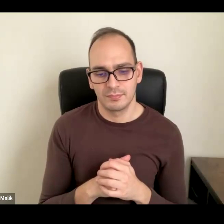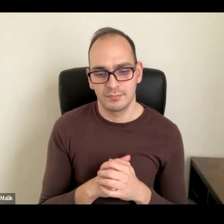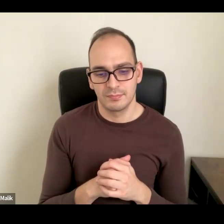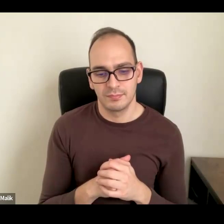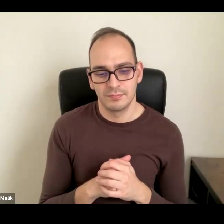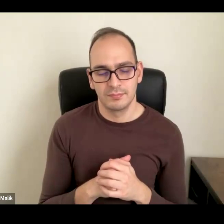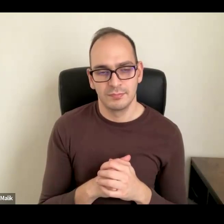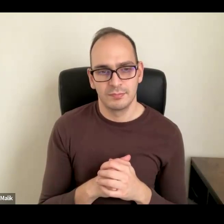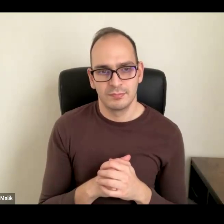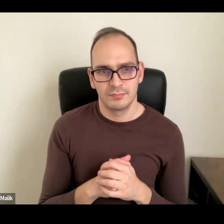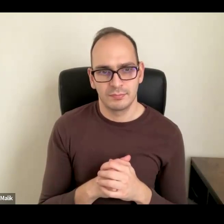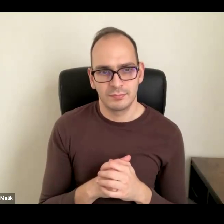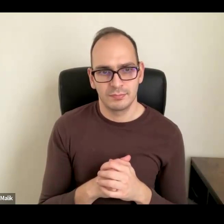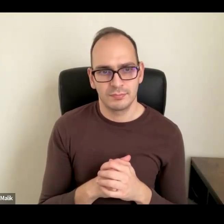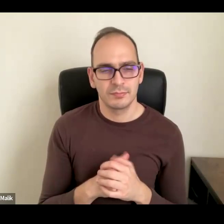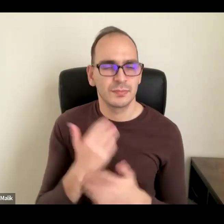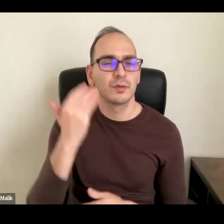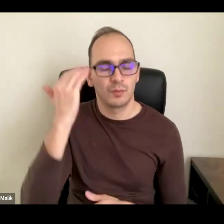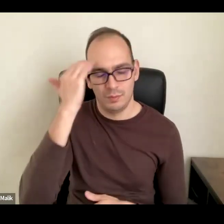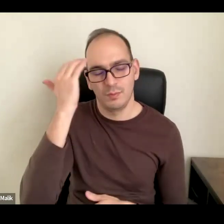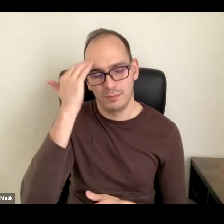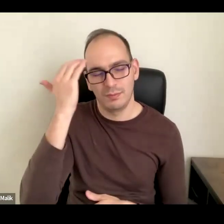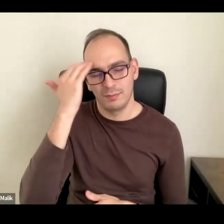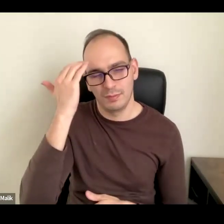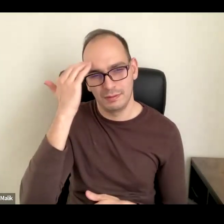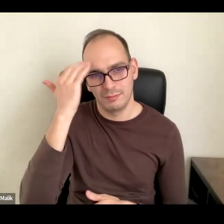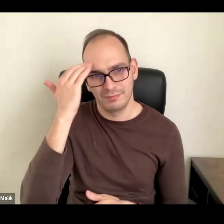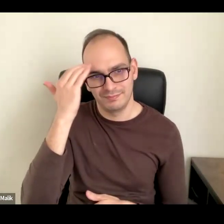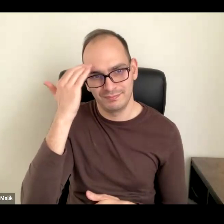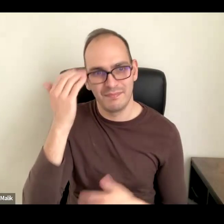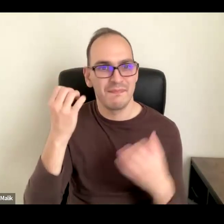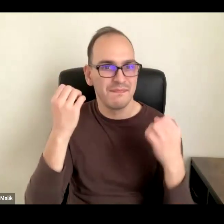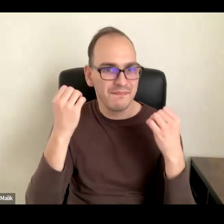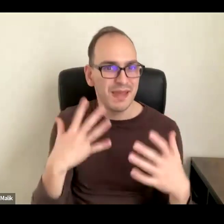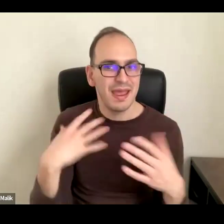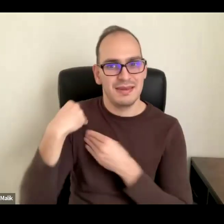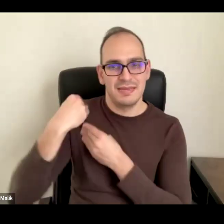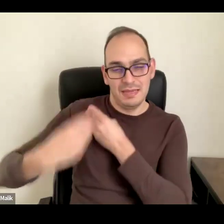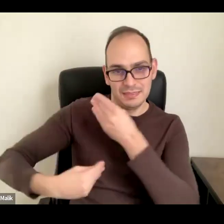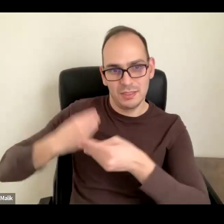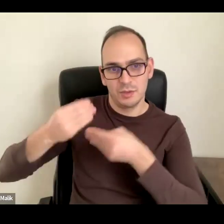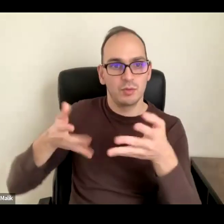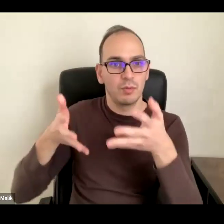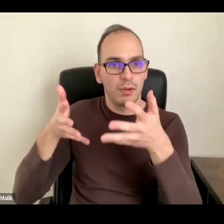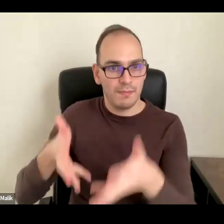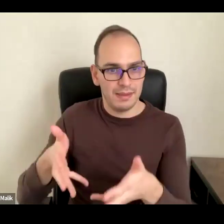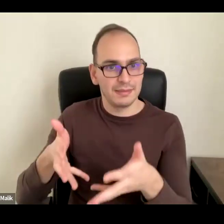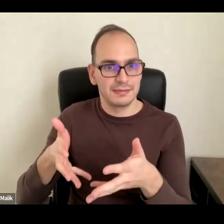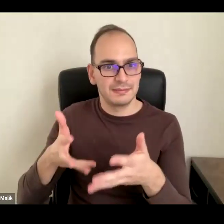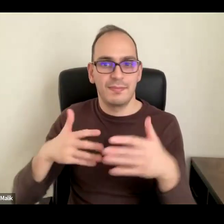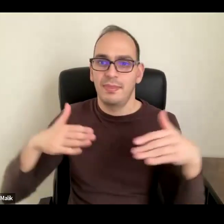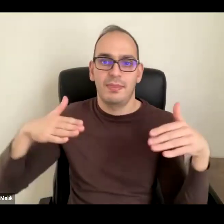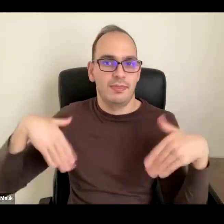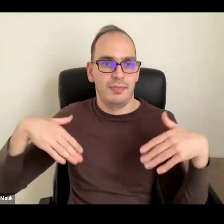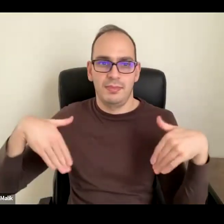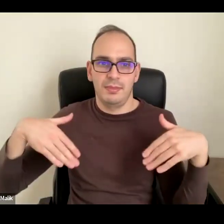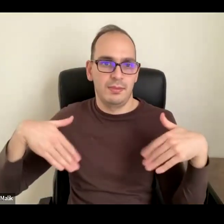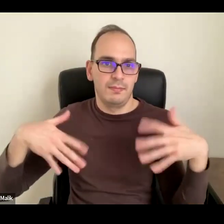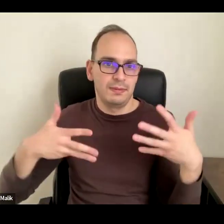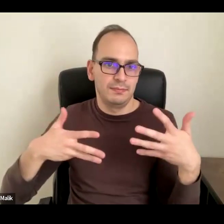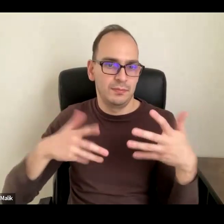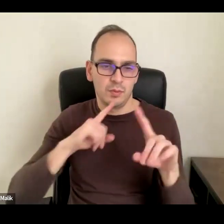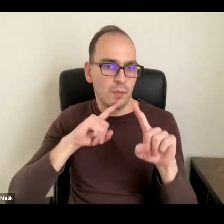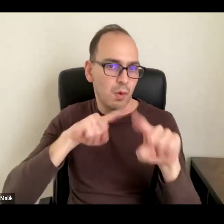We are we are aware that there are many ancestral remains that have not been have not been reported